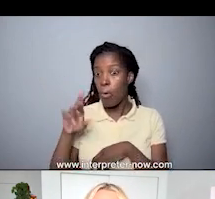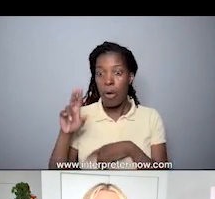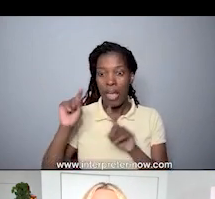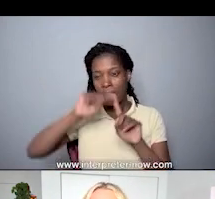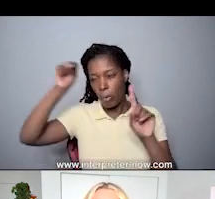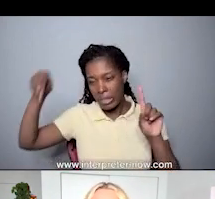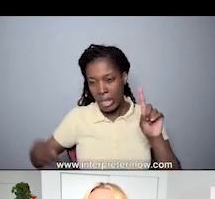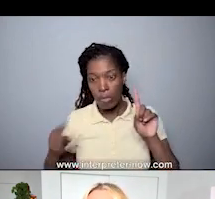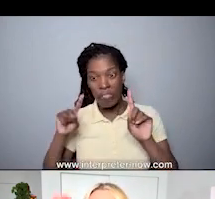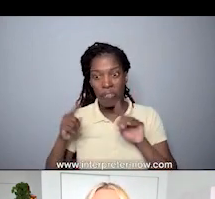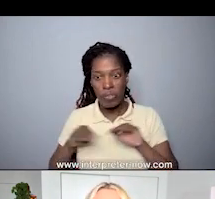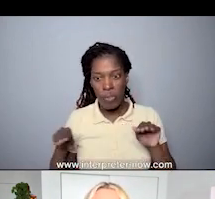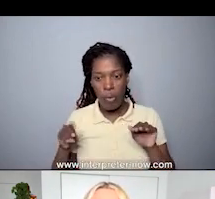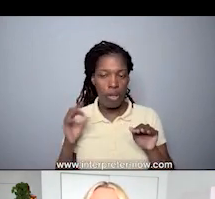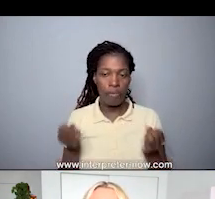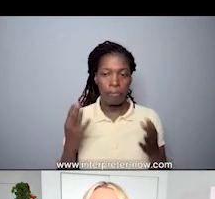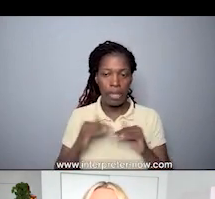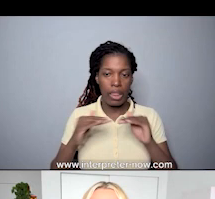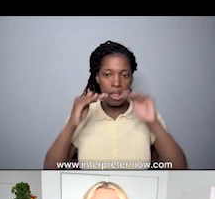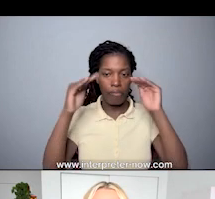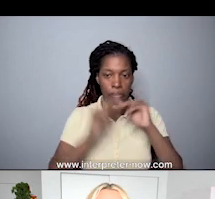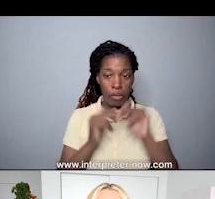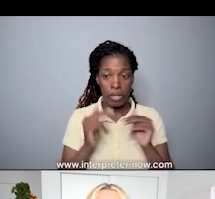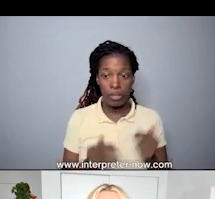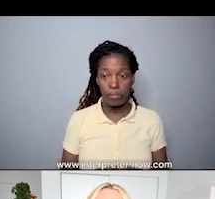to the main floor of a multi-story building.